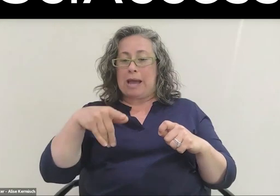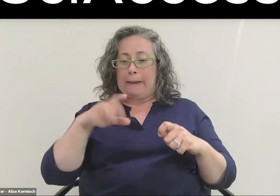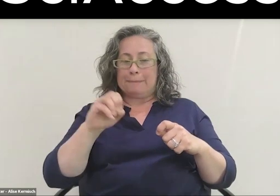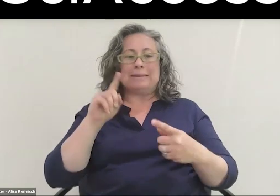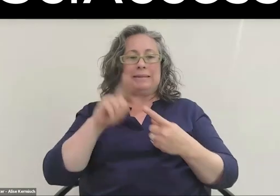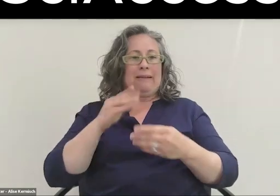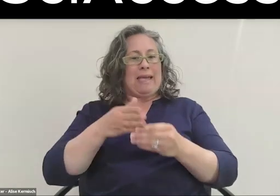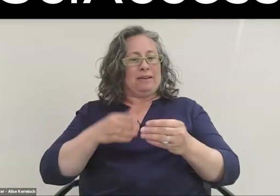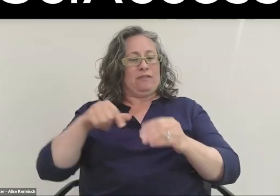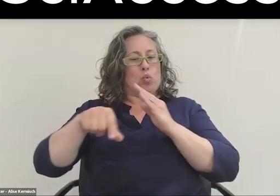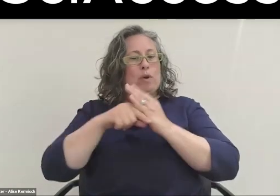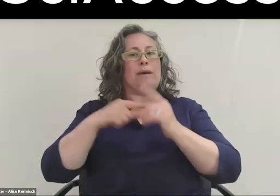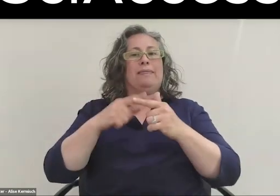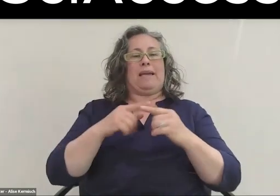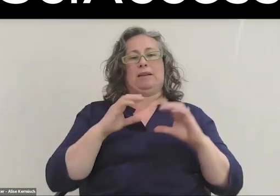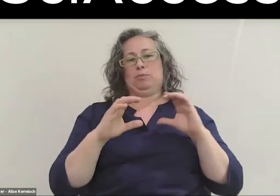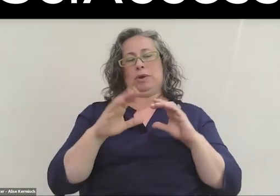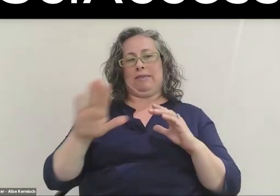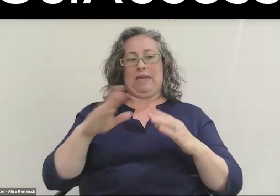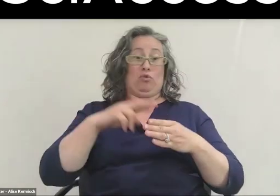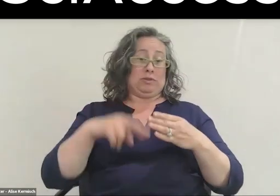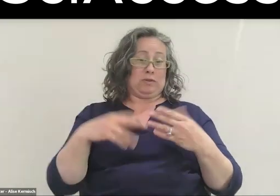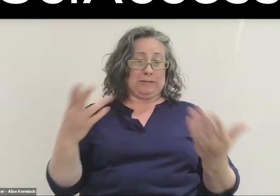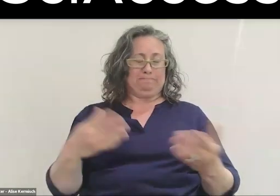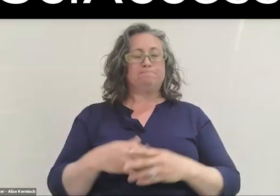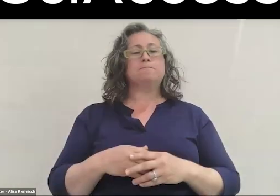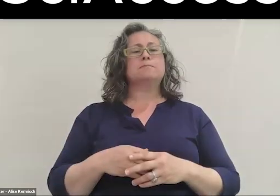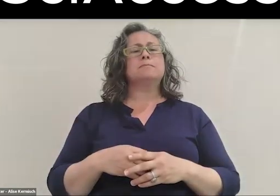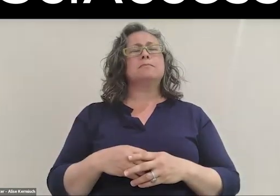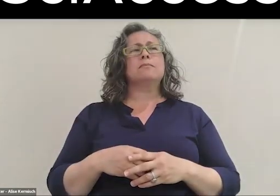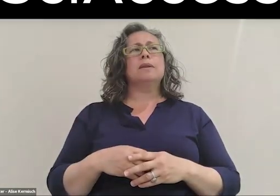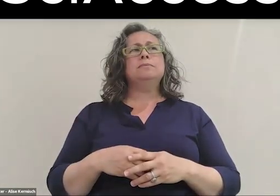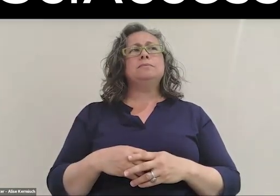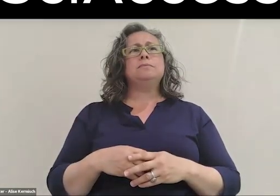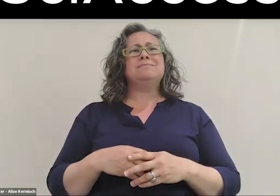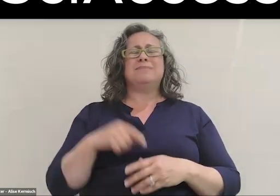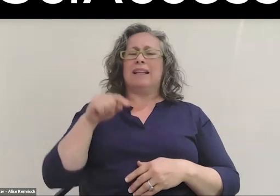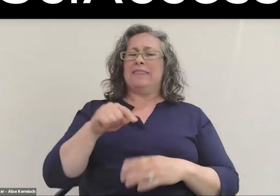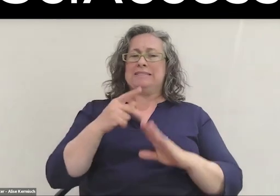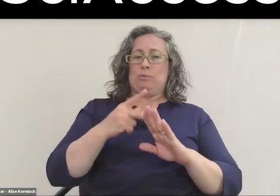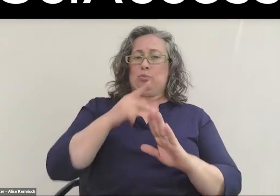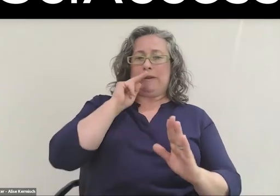and they communicate their results. This is really a preview of what students